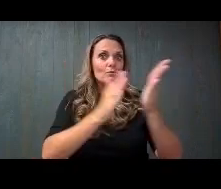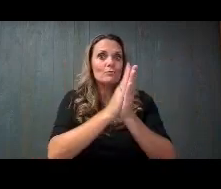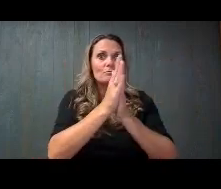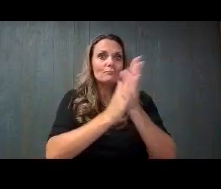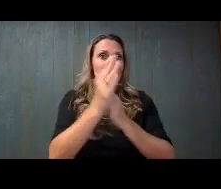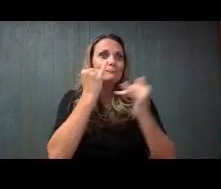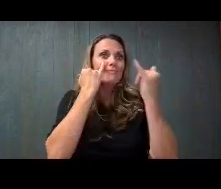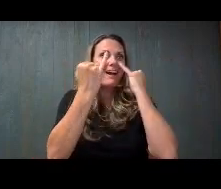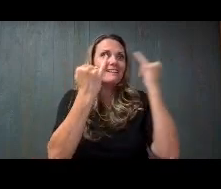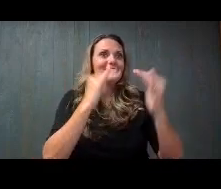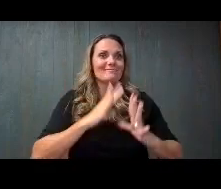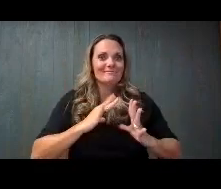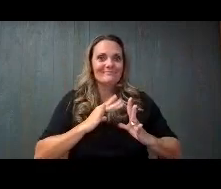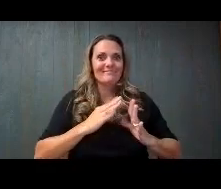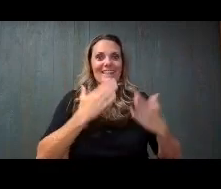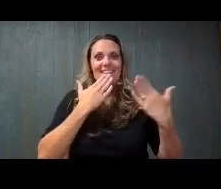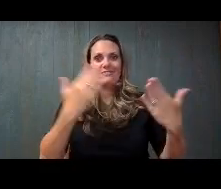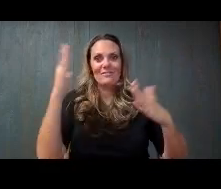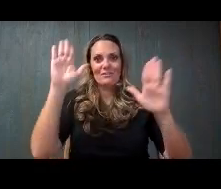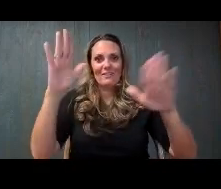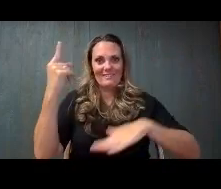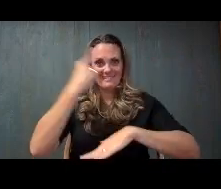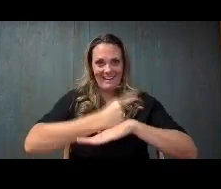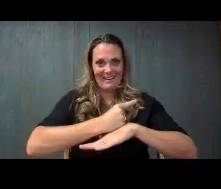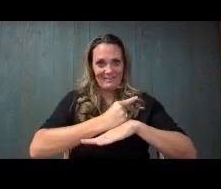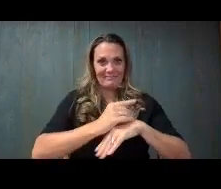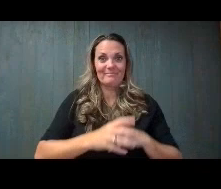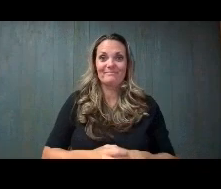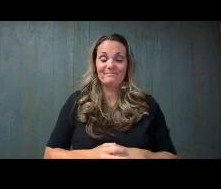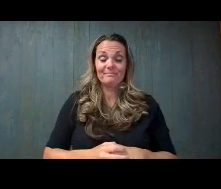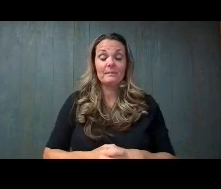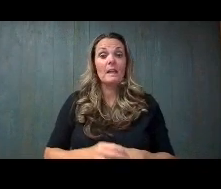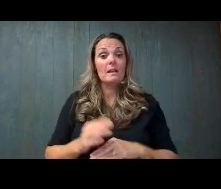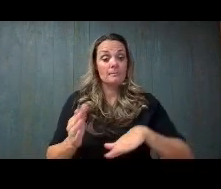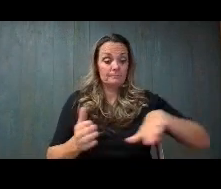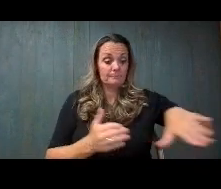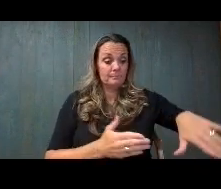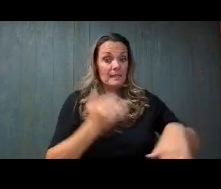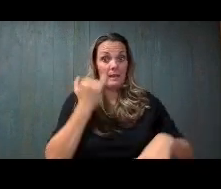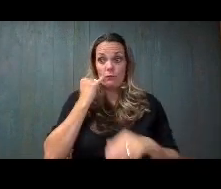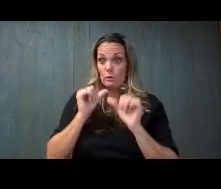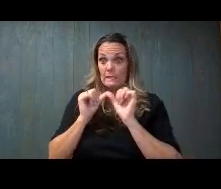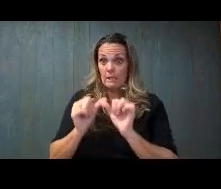Thanks so much and have a great day! If you're continuing, let's review awarded